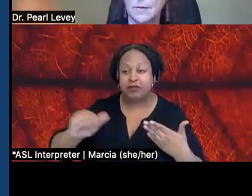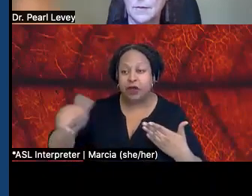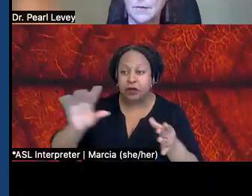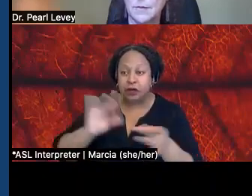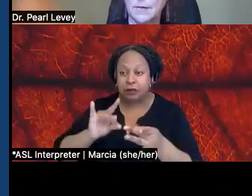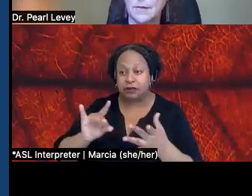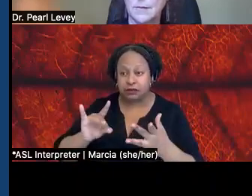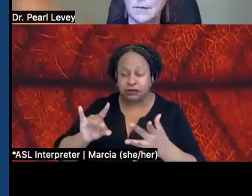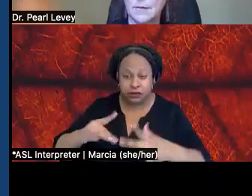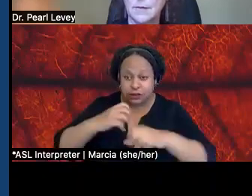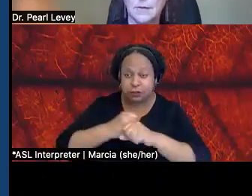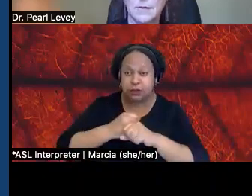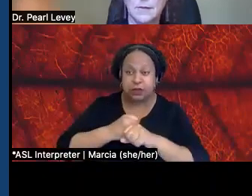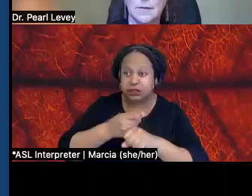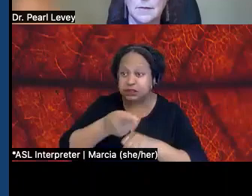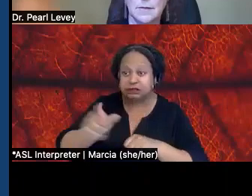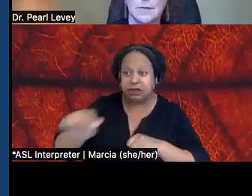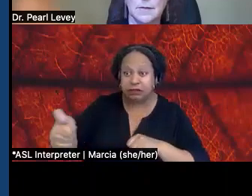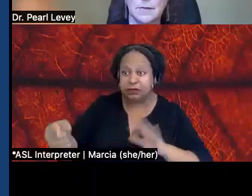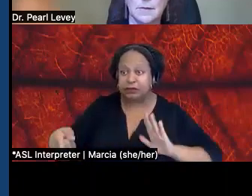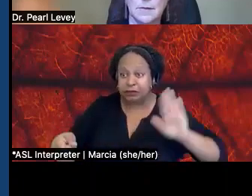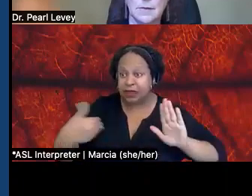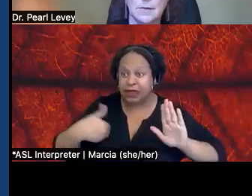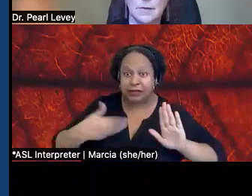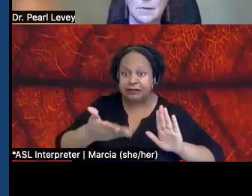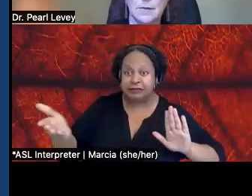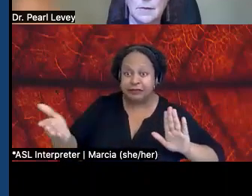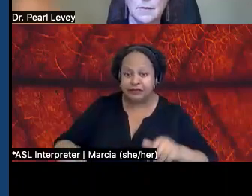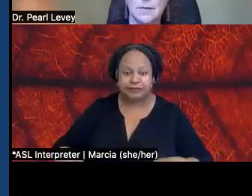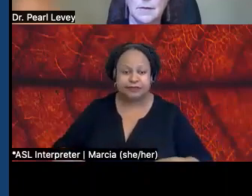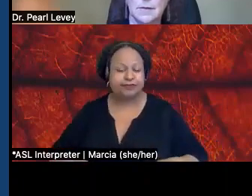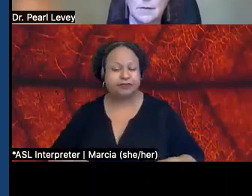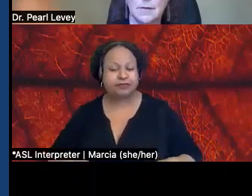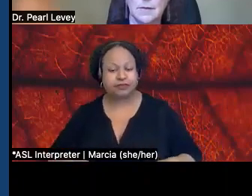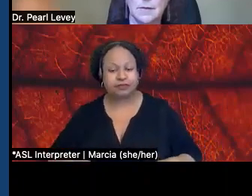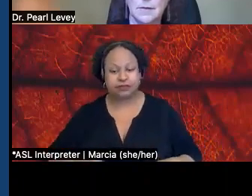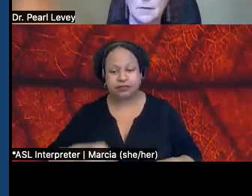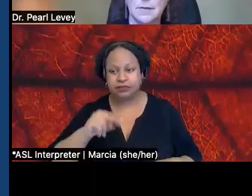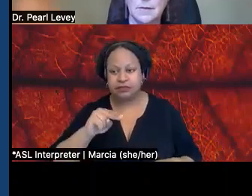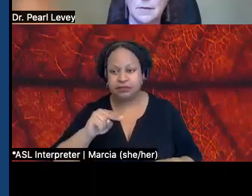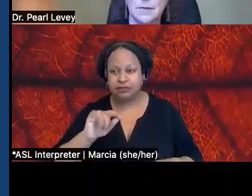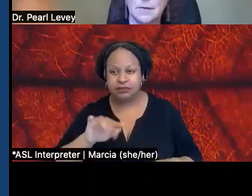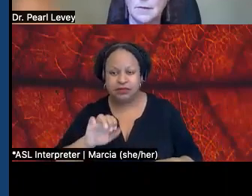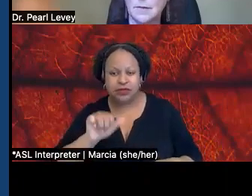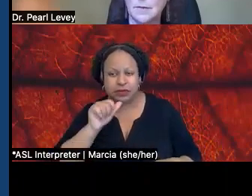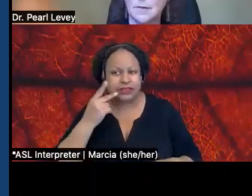I don't see any other hand or comment right now. Okay, excellent.